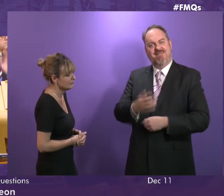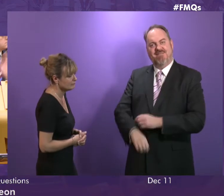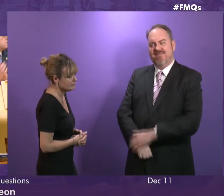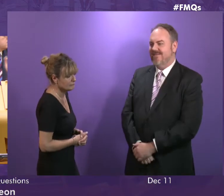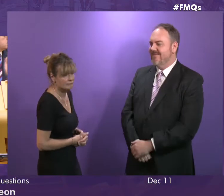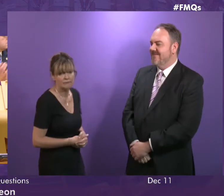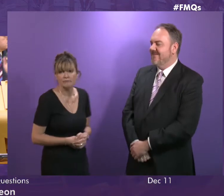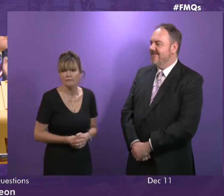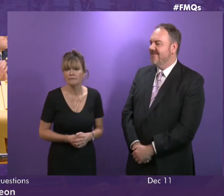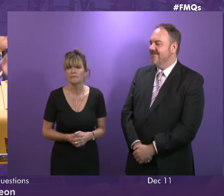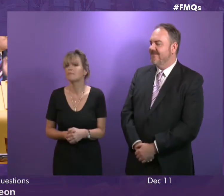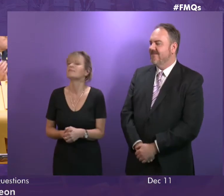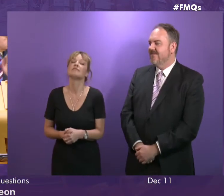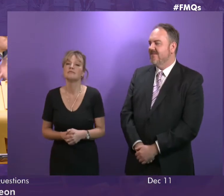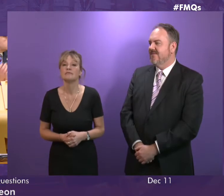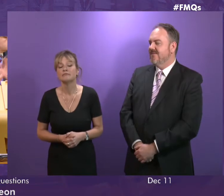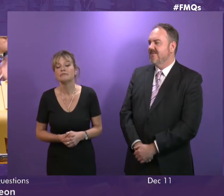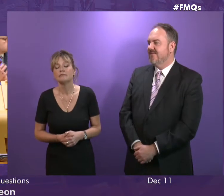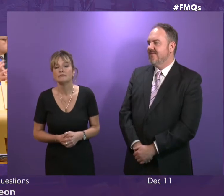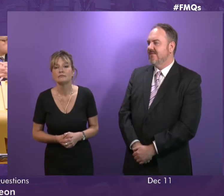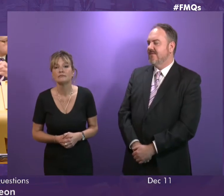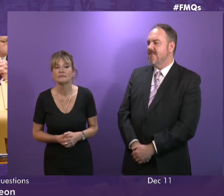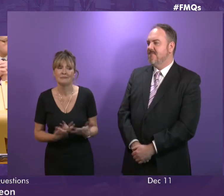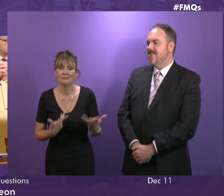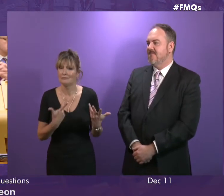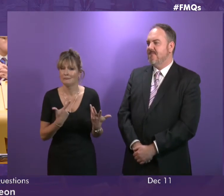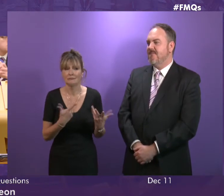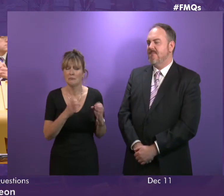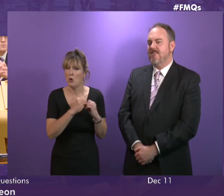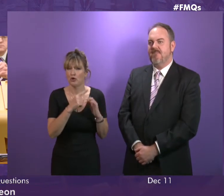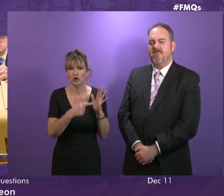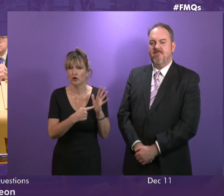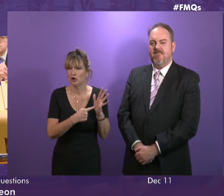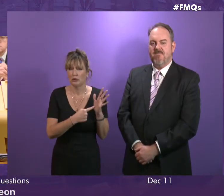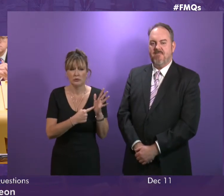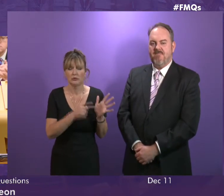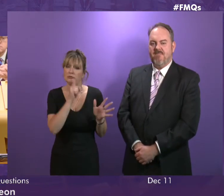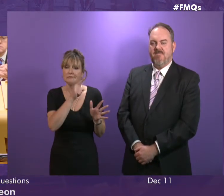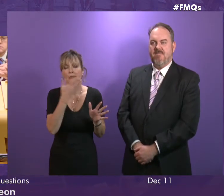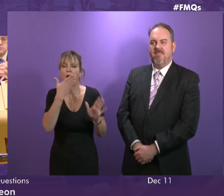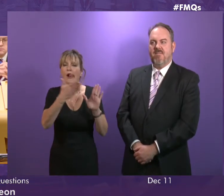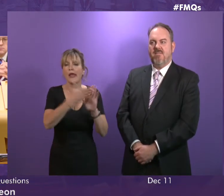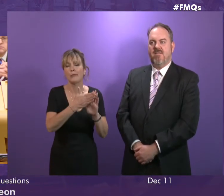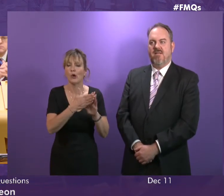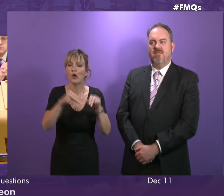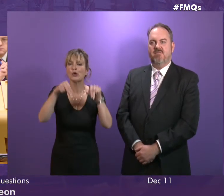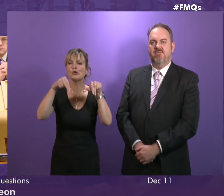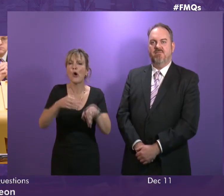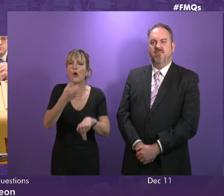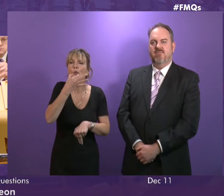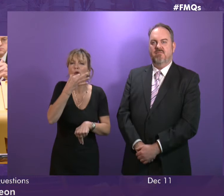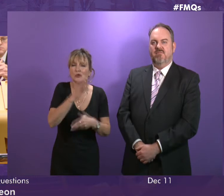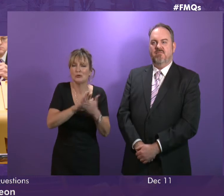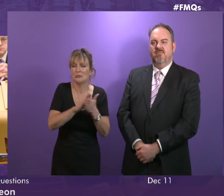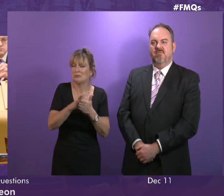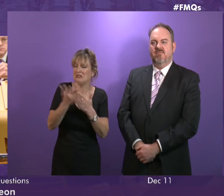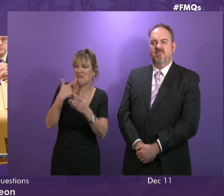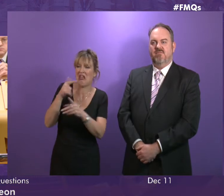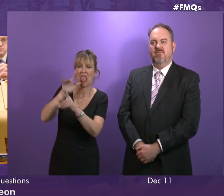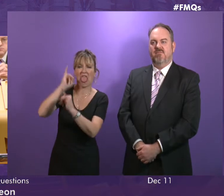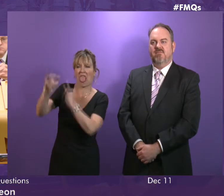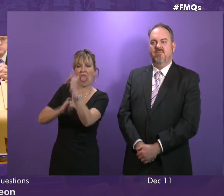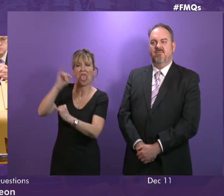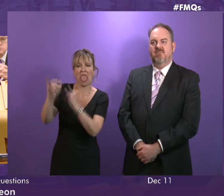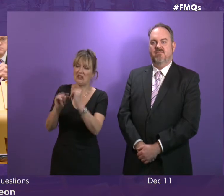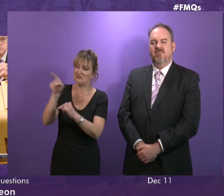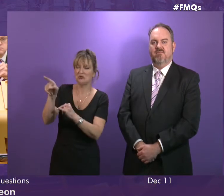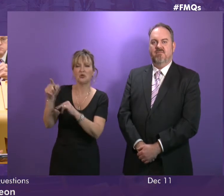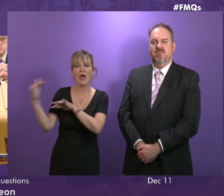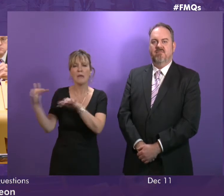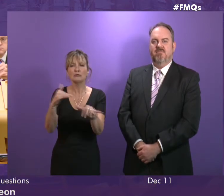Boris Johnson’s dog-whistle anti-immigrant rhetoric is disgraceful. In my view, it is